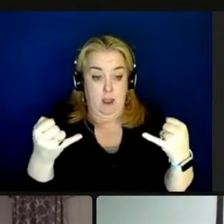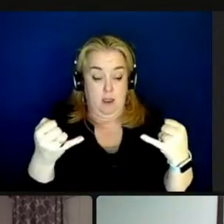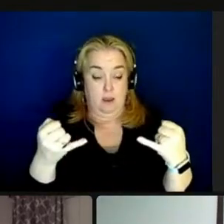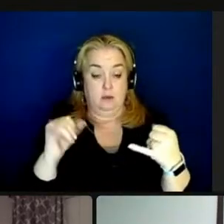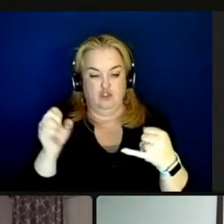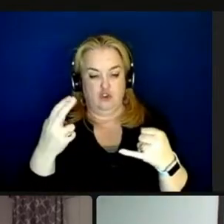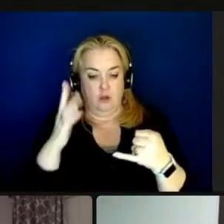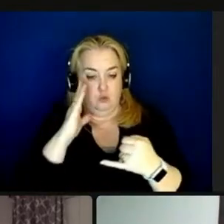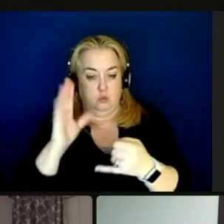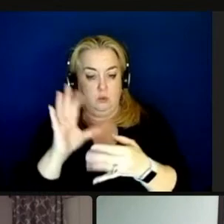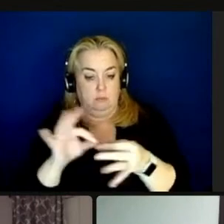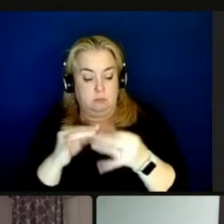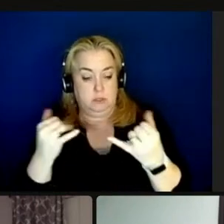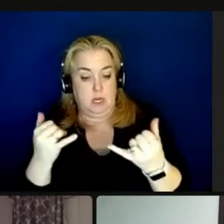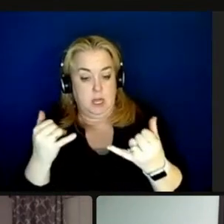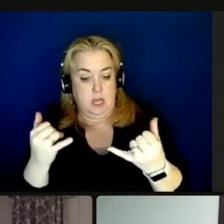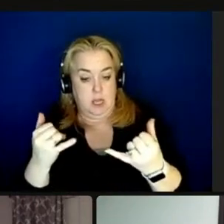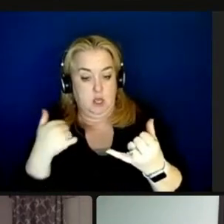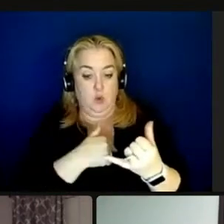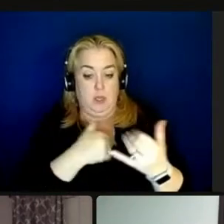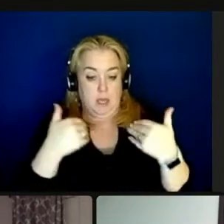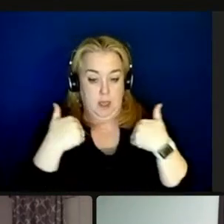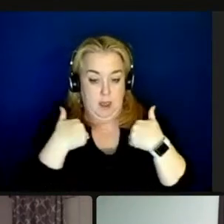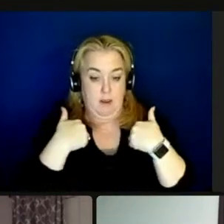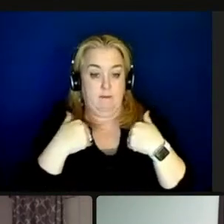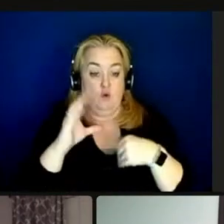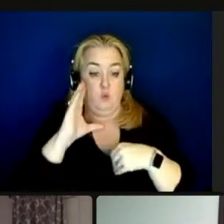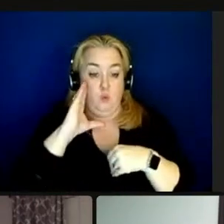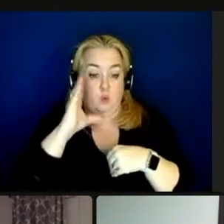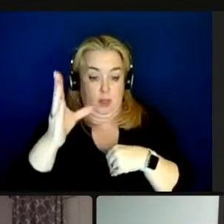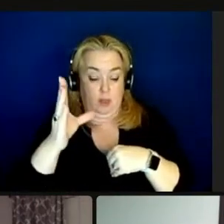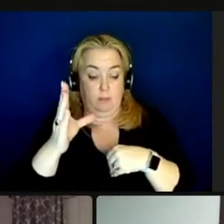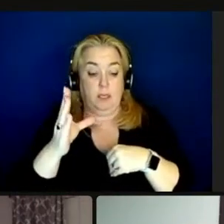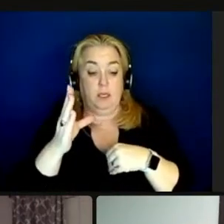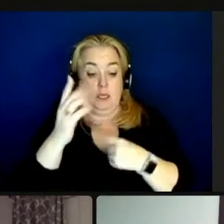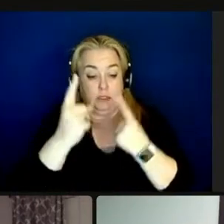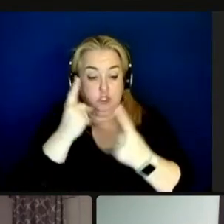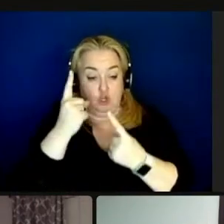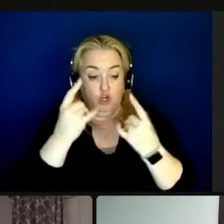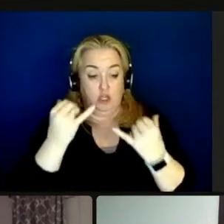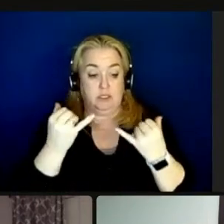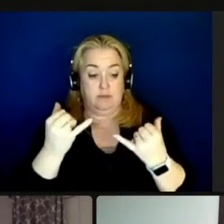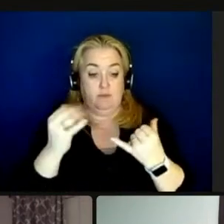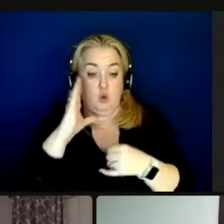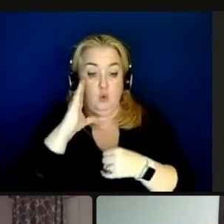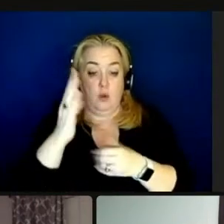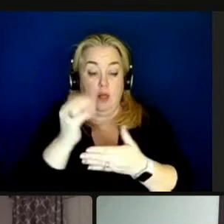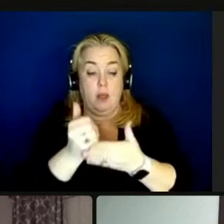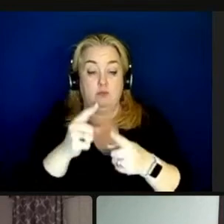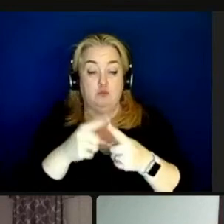EROSION OF BASIC SERVICES. THE BASELINE BUDGET CONCEPT